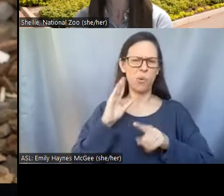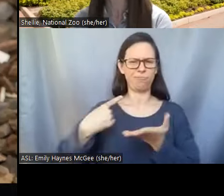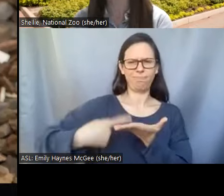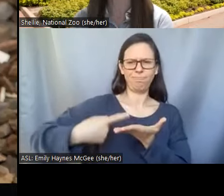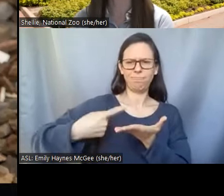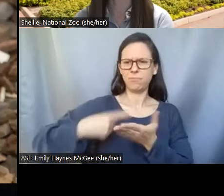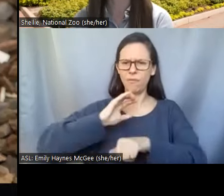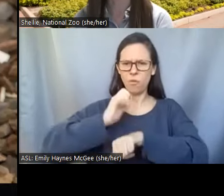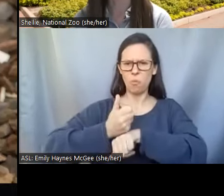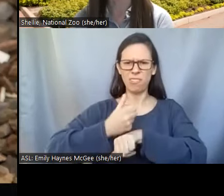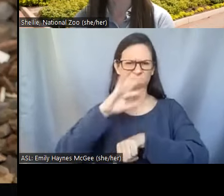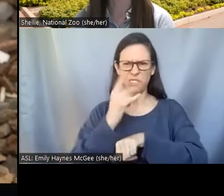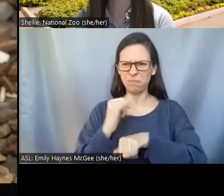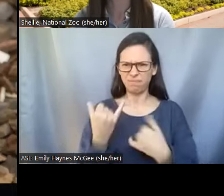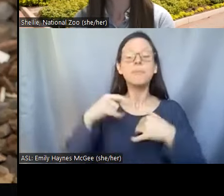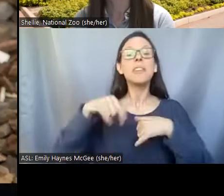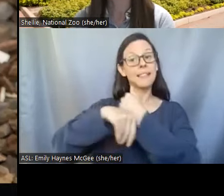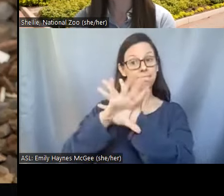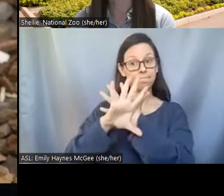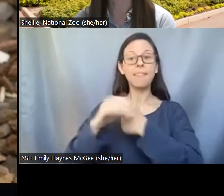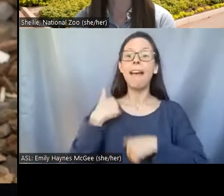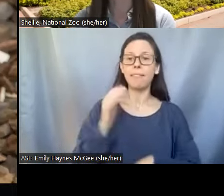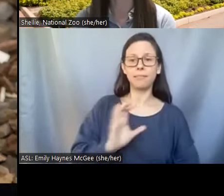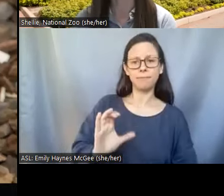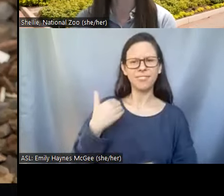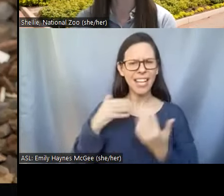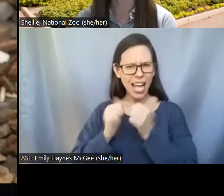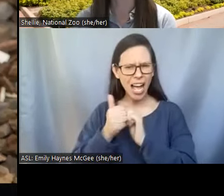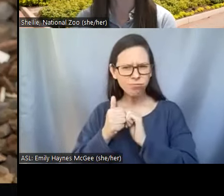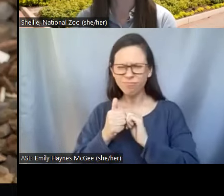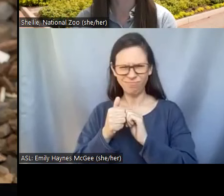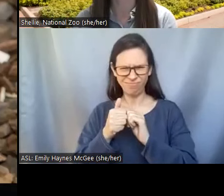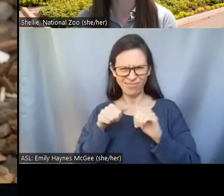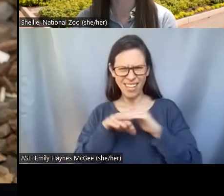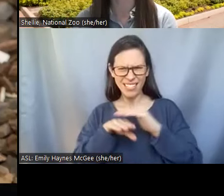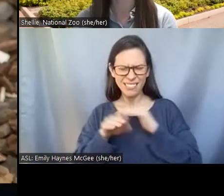This webinar is live captioned, you'll want to locate that CC button at the bottom of your screen